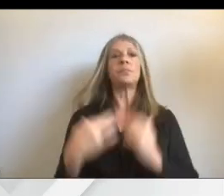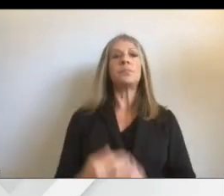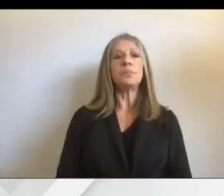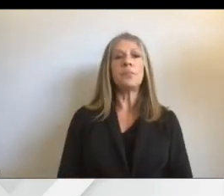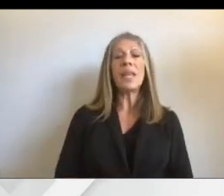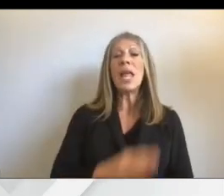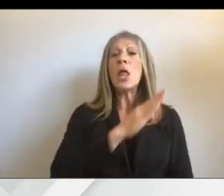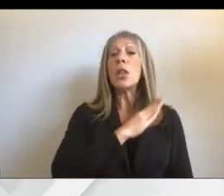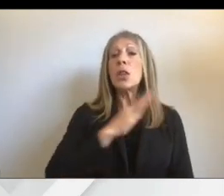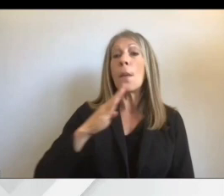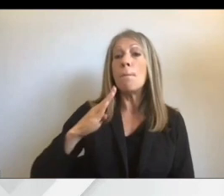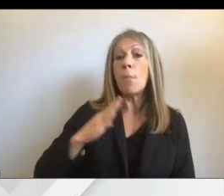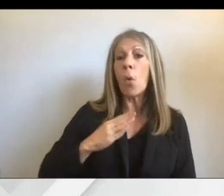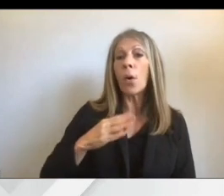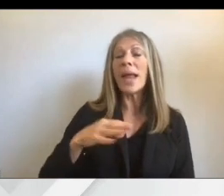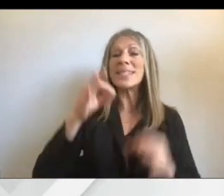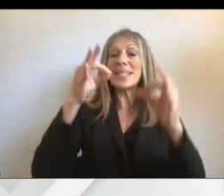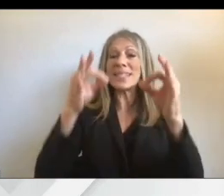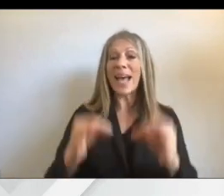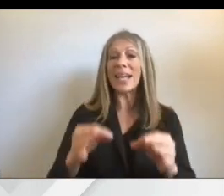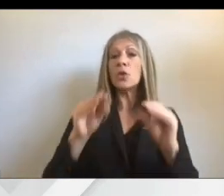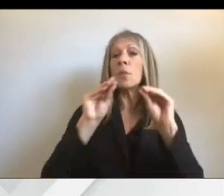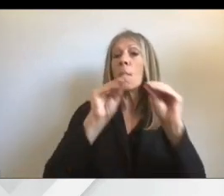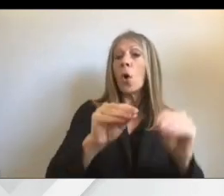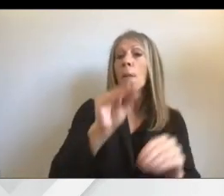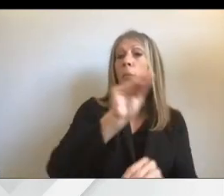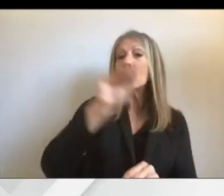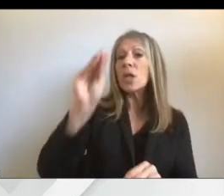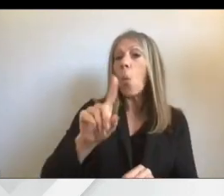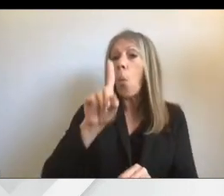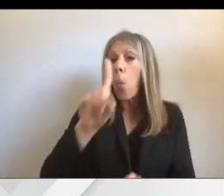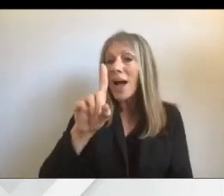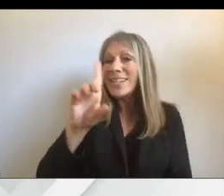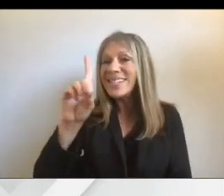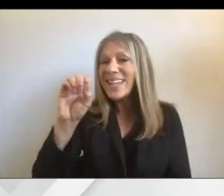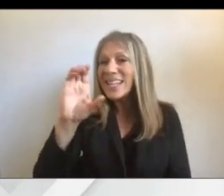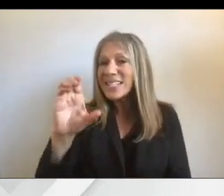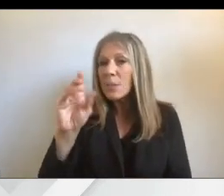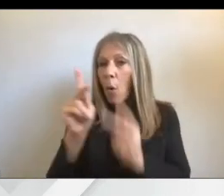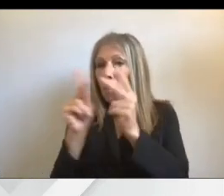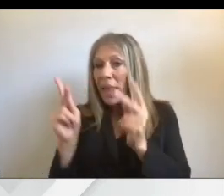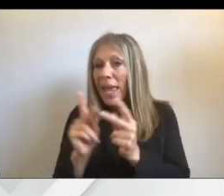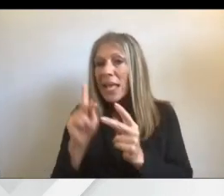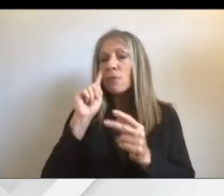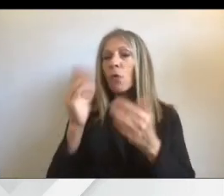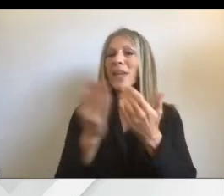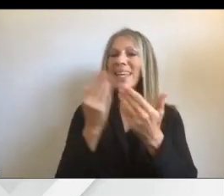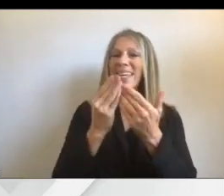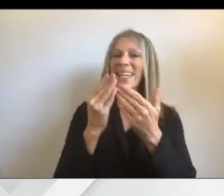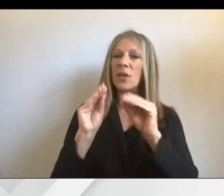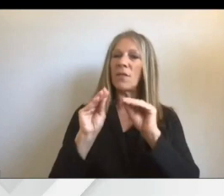The Board has elected to state percentages to one decimal place for ease of implementation, as